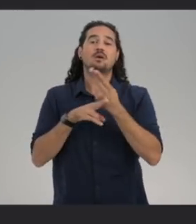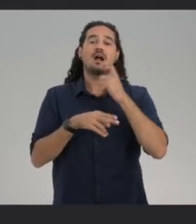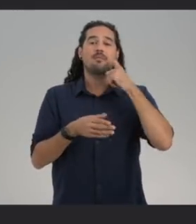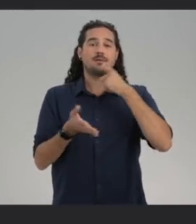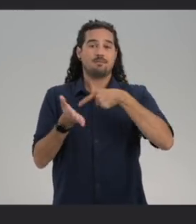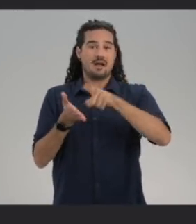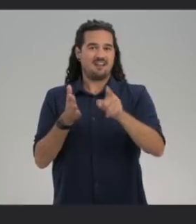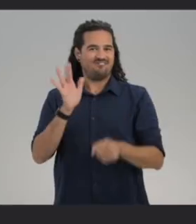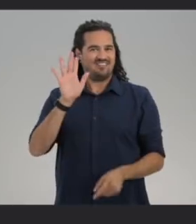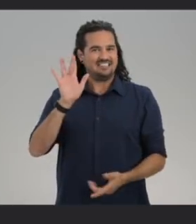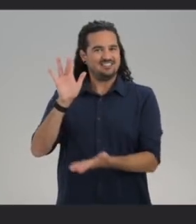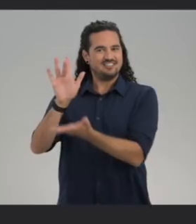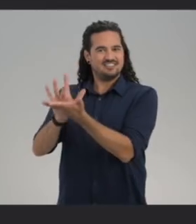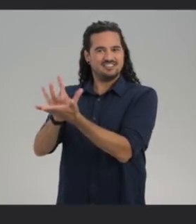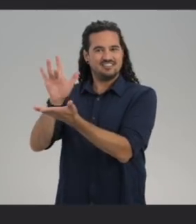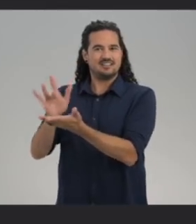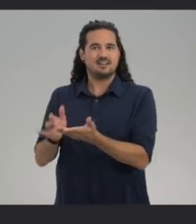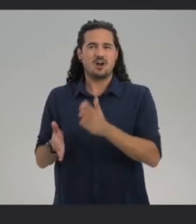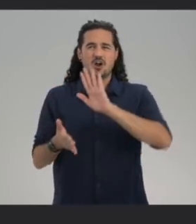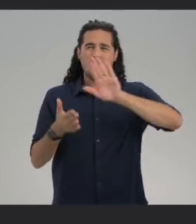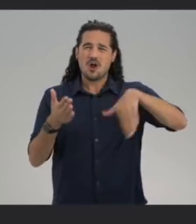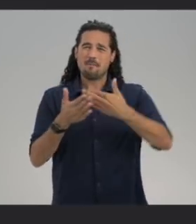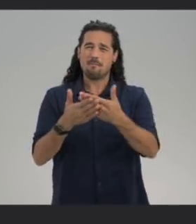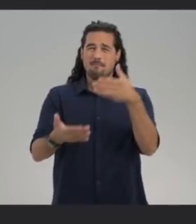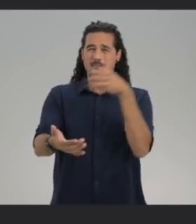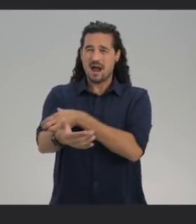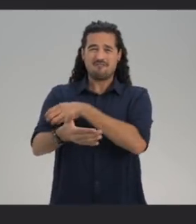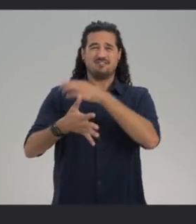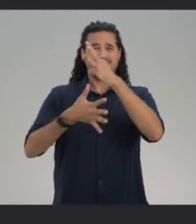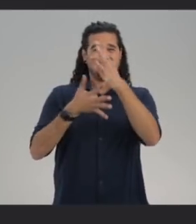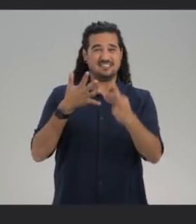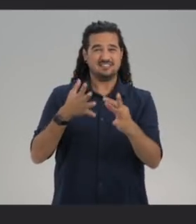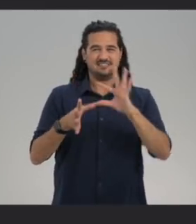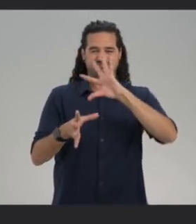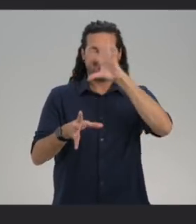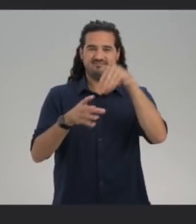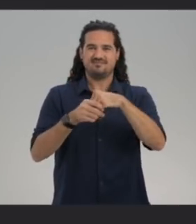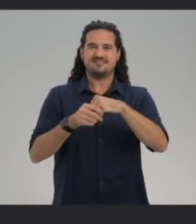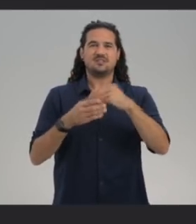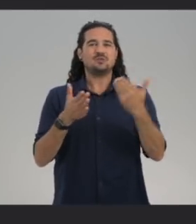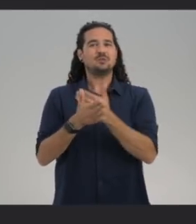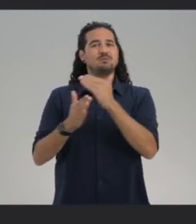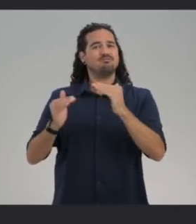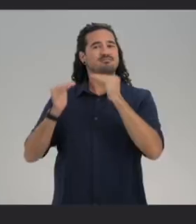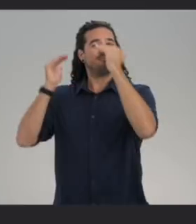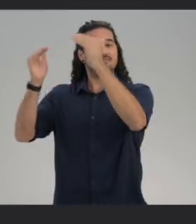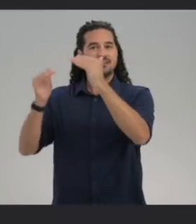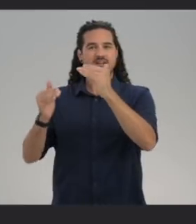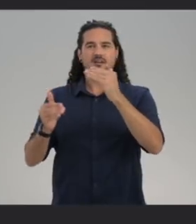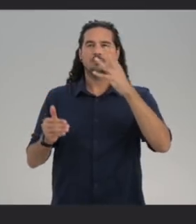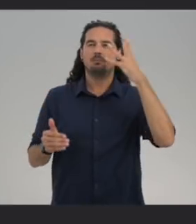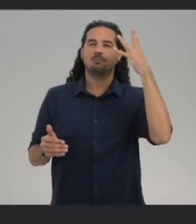And finally, all these powerful features with a completely new level of performance are delivered in a sleek, wedge-shaped design.